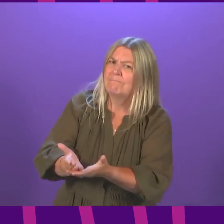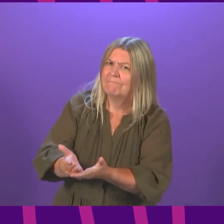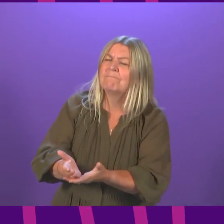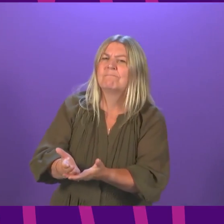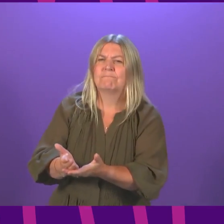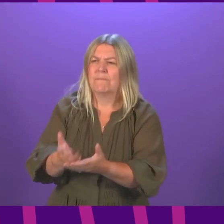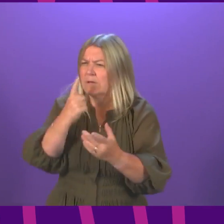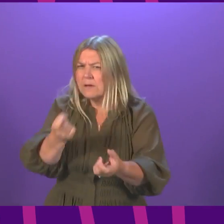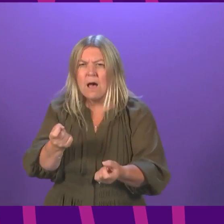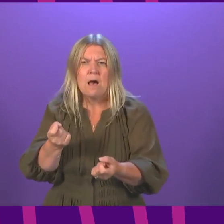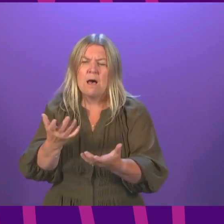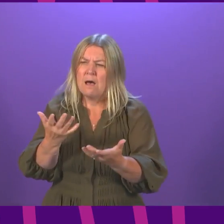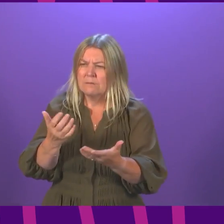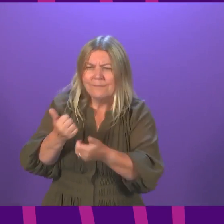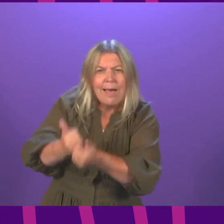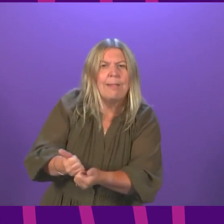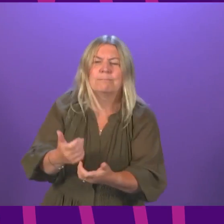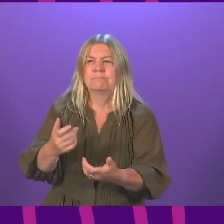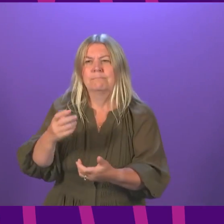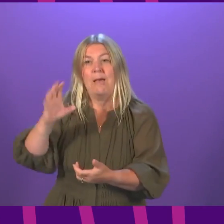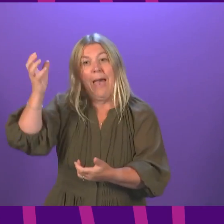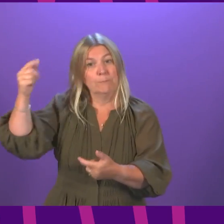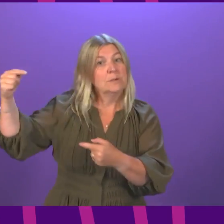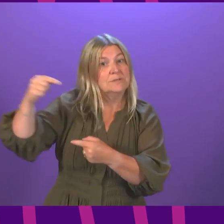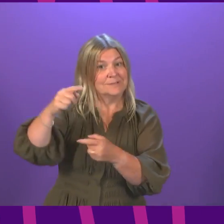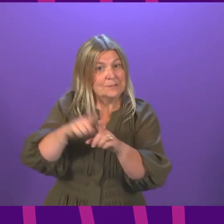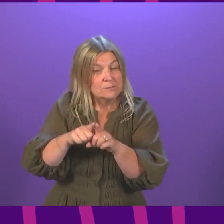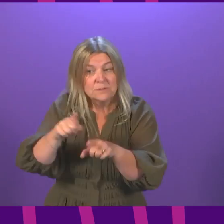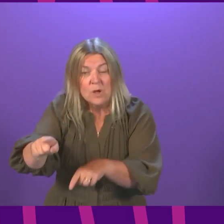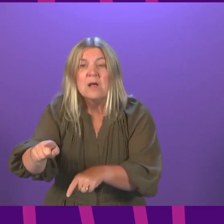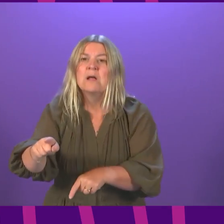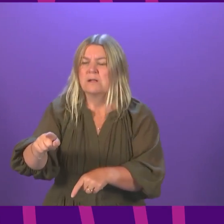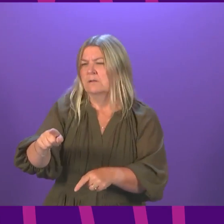to our mission, with the Scottish Ambulance Service having led the way on naloxone carriage